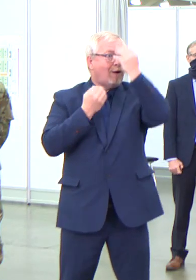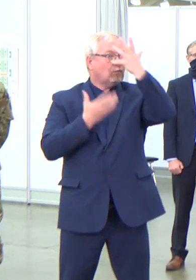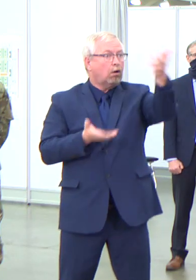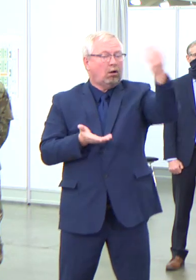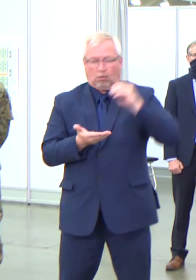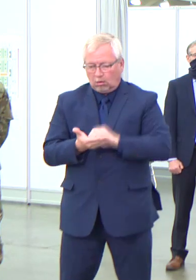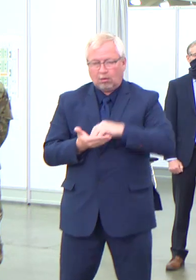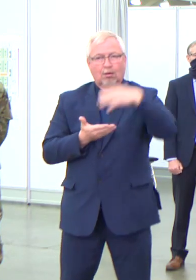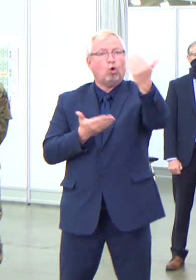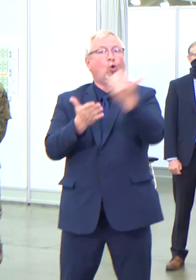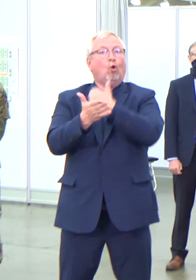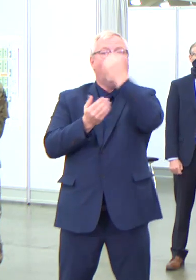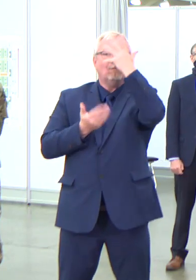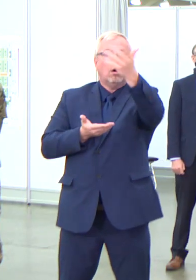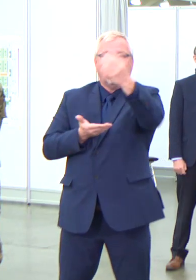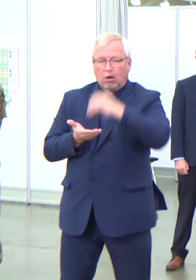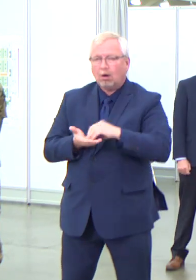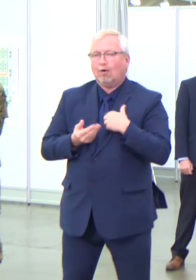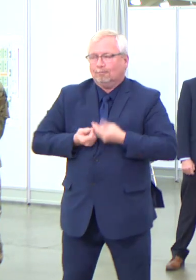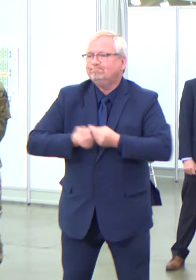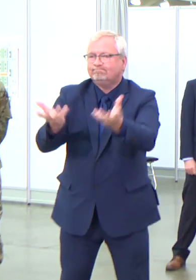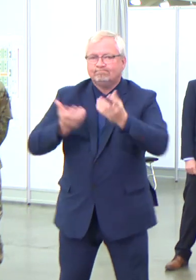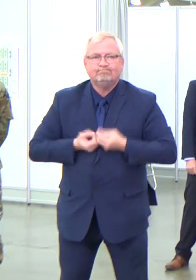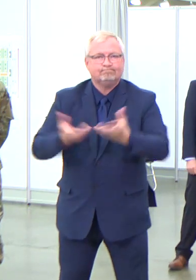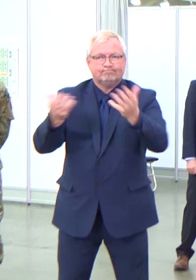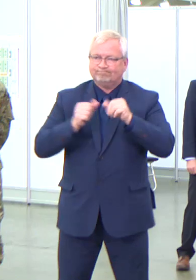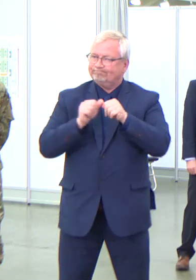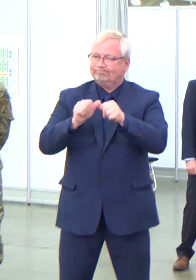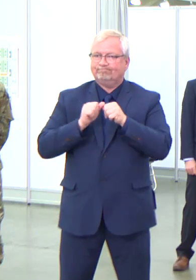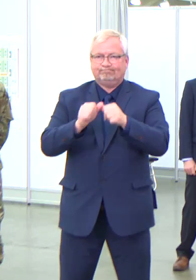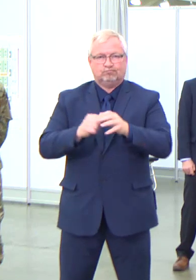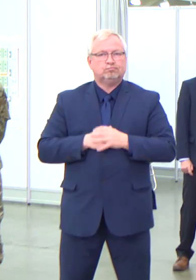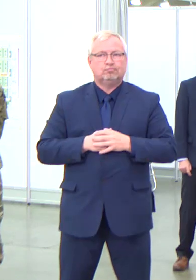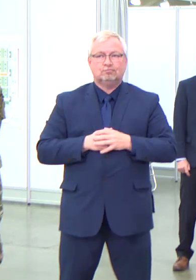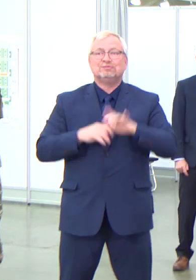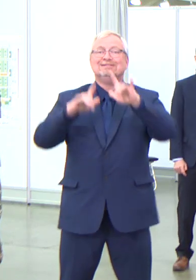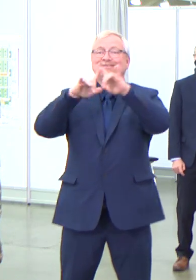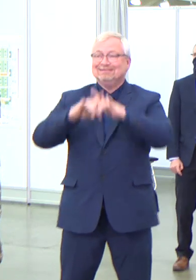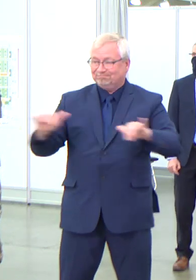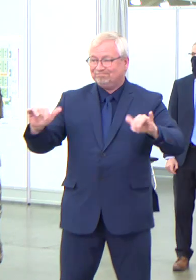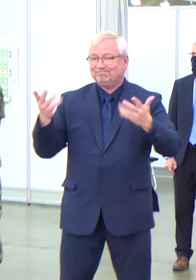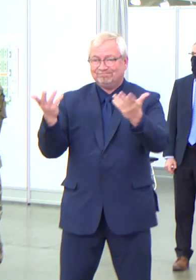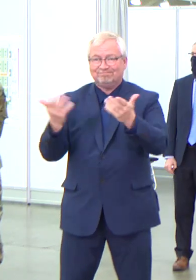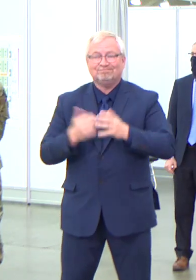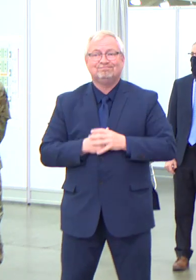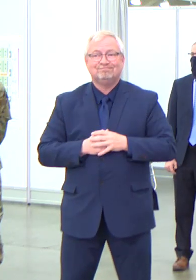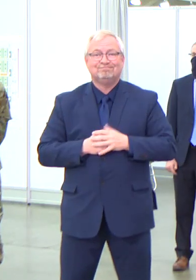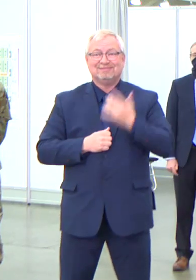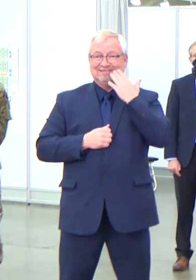available. However, I want to caution that 90% of the testing is being